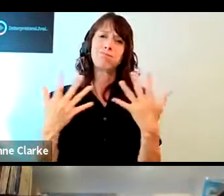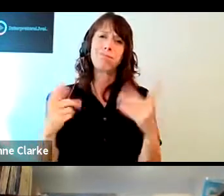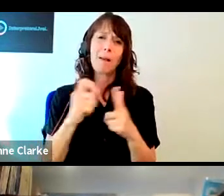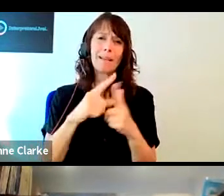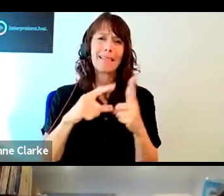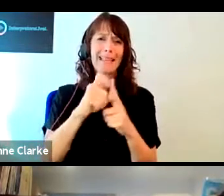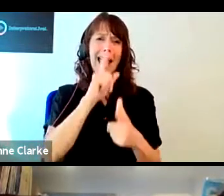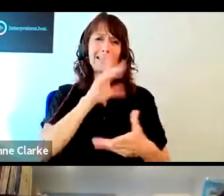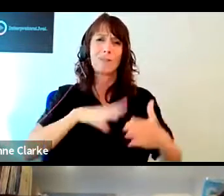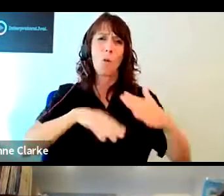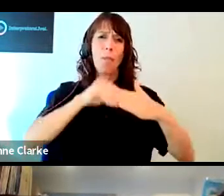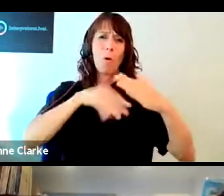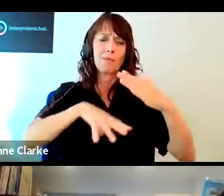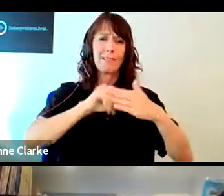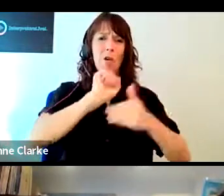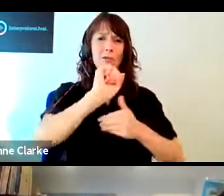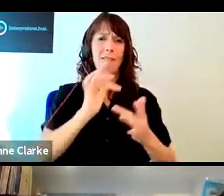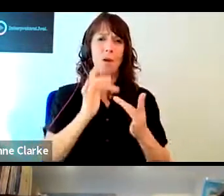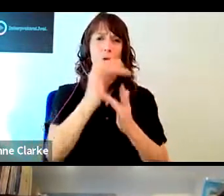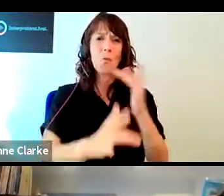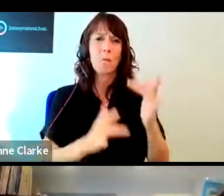There's a lot of historical content that sits within these documents